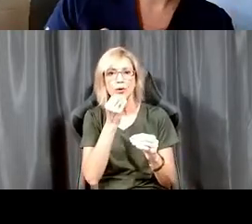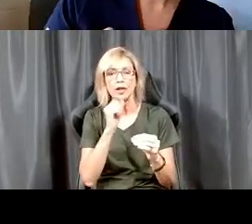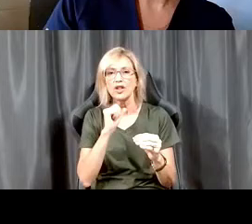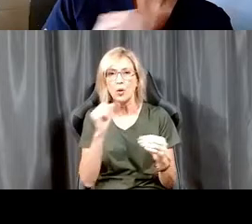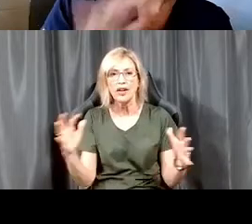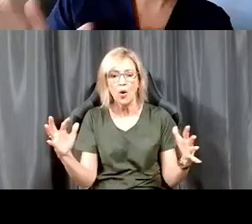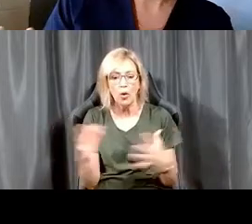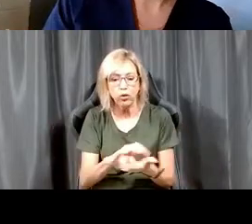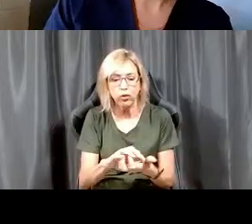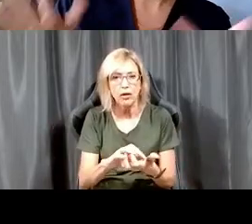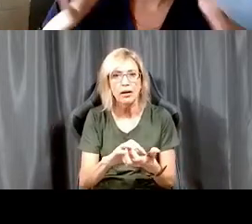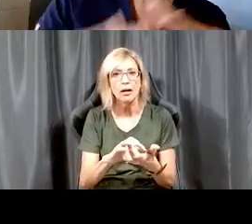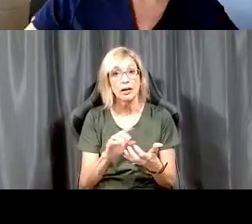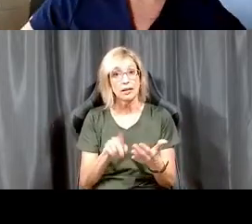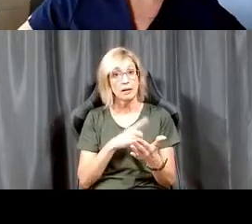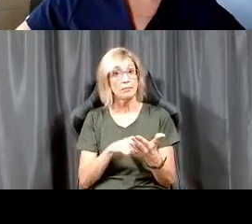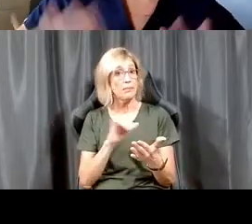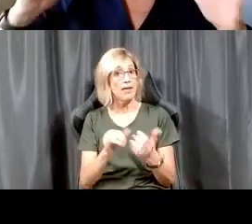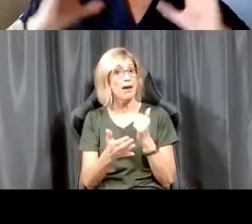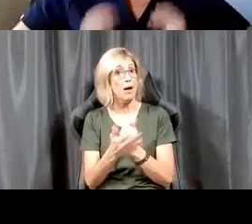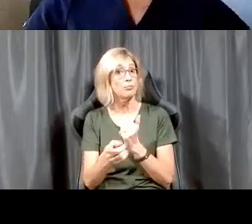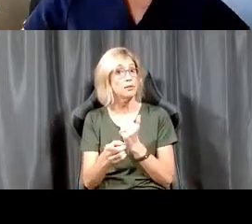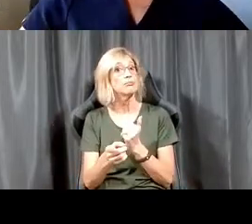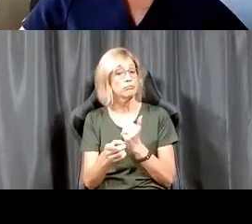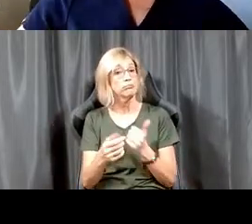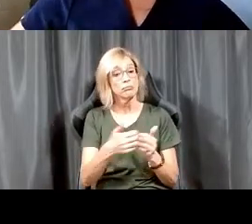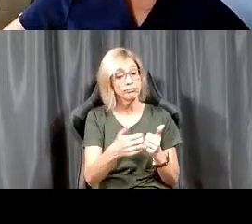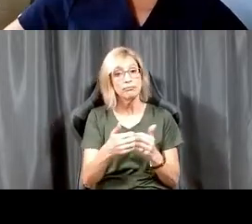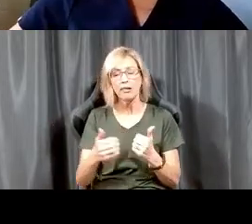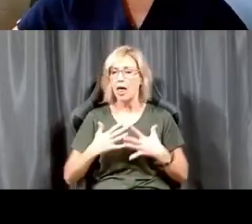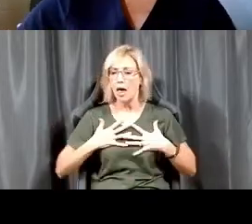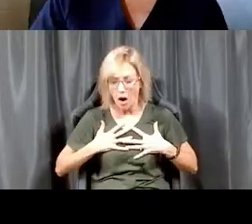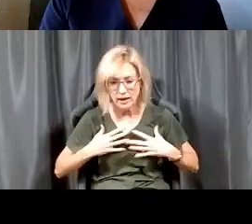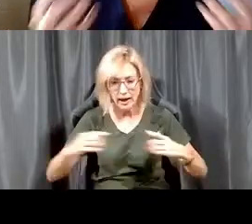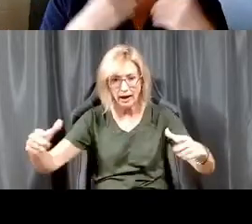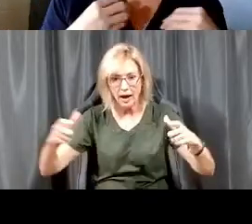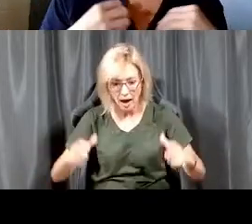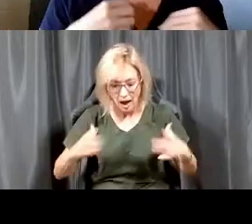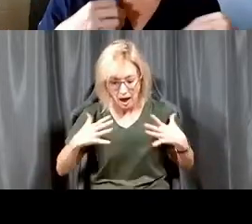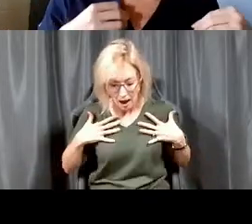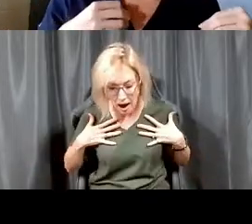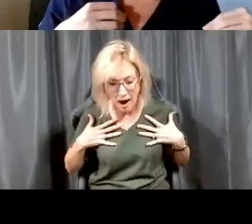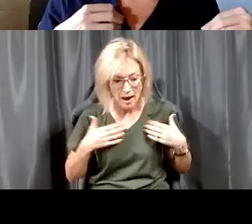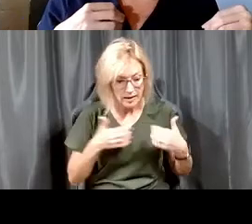Sometimes just that is enough to help a kid feel better about what is going on and what is going to happen when they put foods in their mouth.